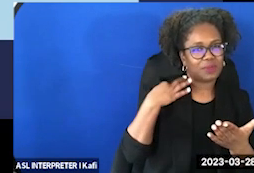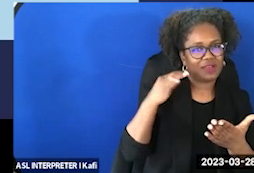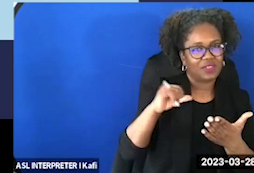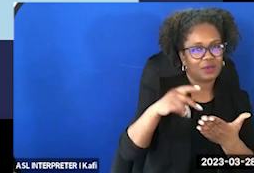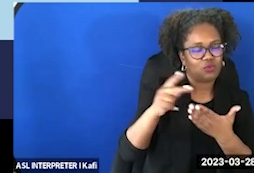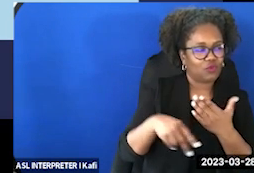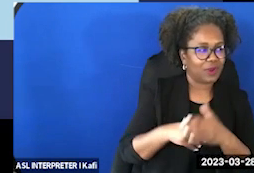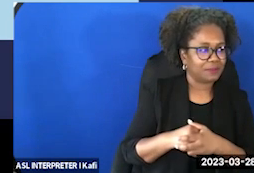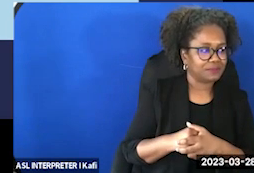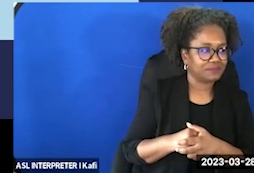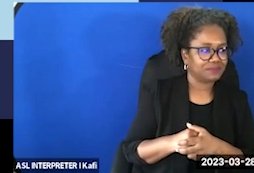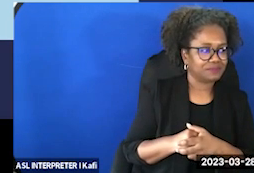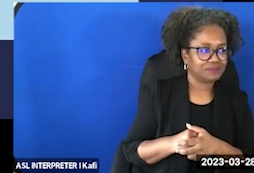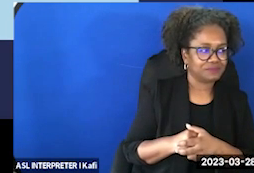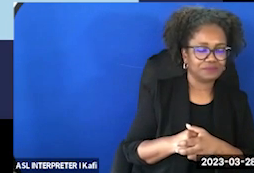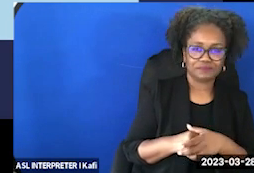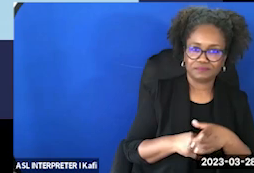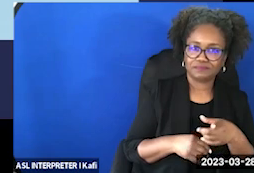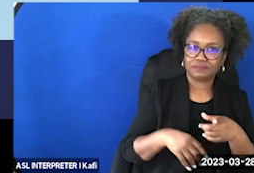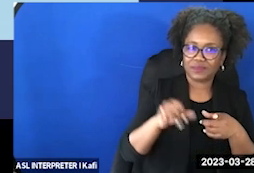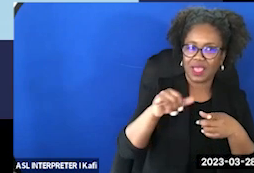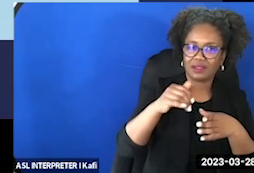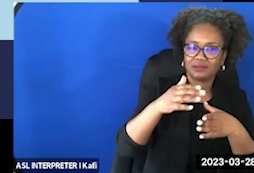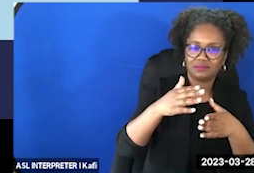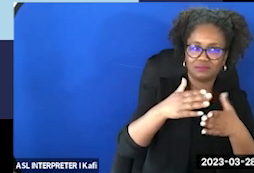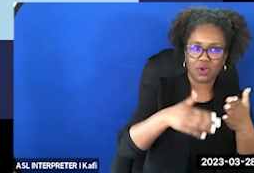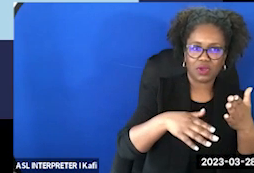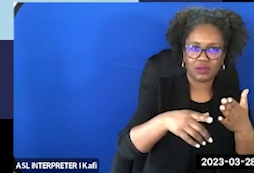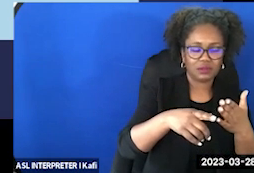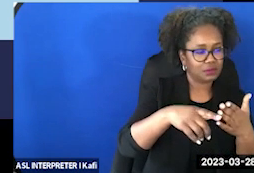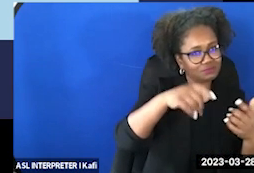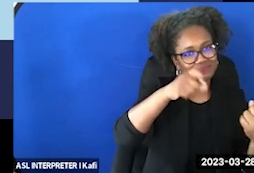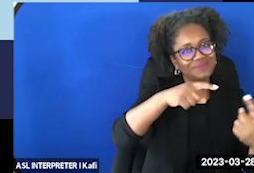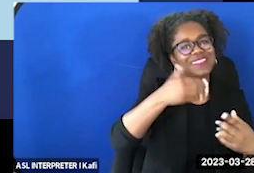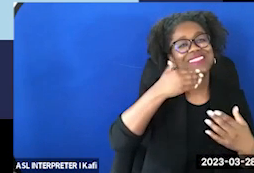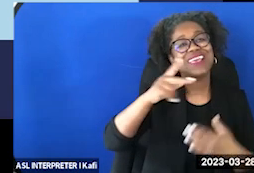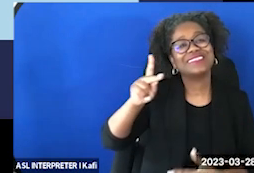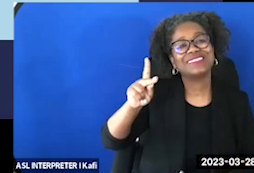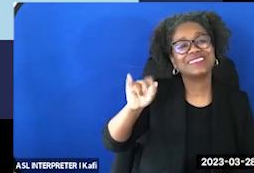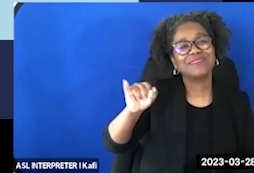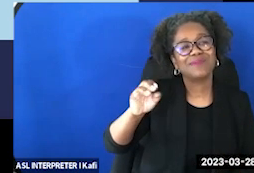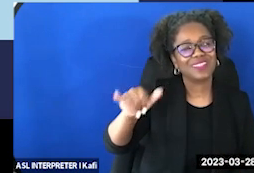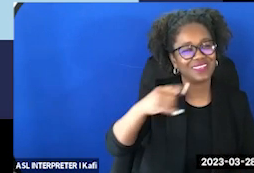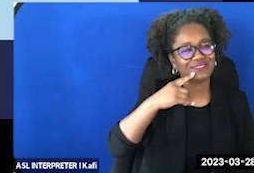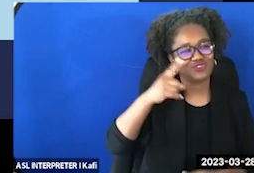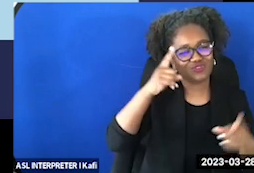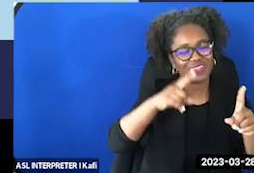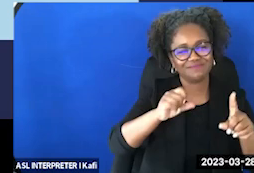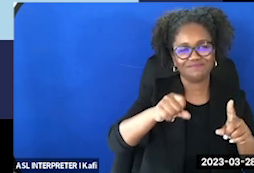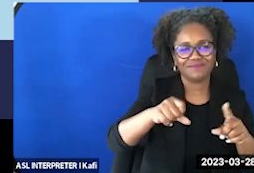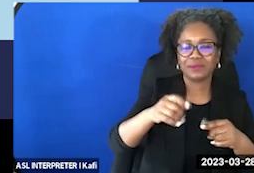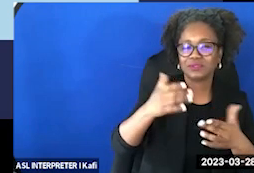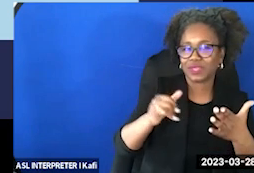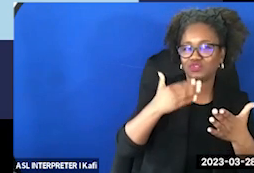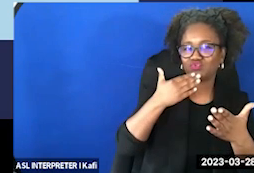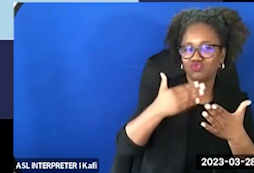Debbie Stine, Science & Technology Policy Academy: and that's part of what they're going to do is train people. Oh, look at thanks, Kim. That is correct. Yeah, yeah. Maybe you can give the link for Ruby to to do it